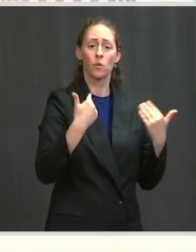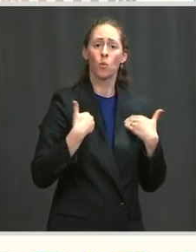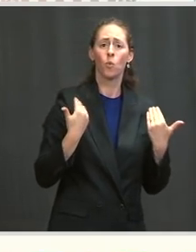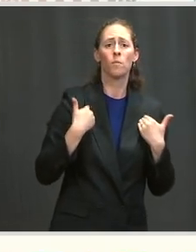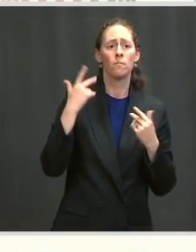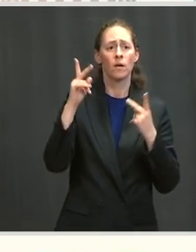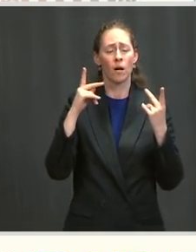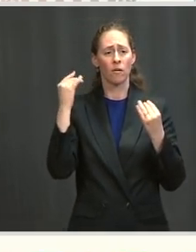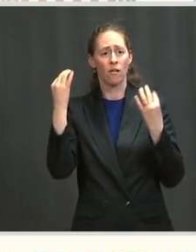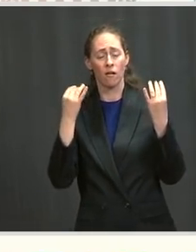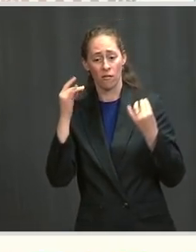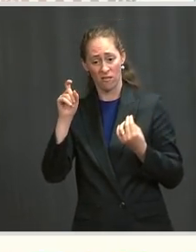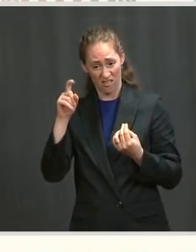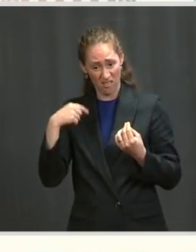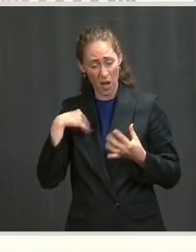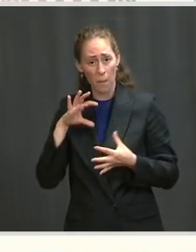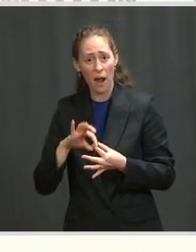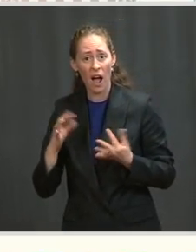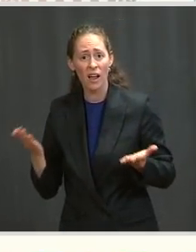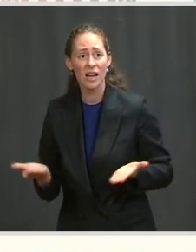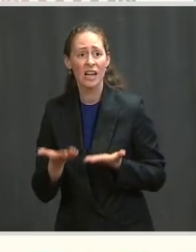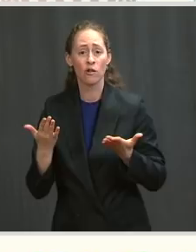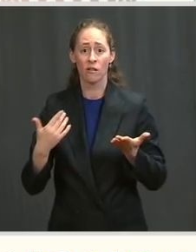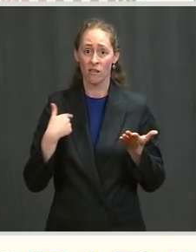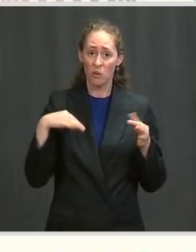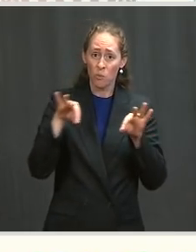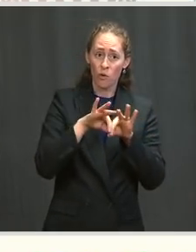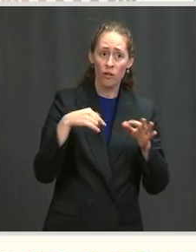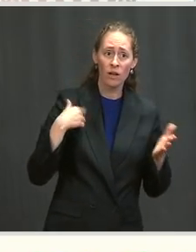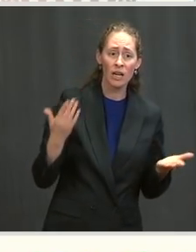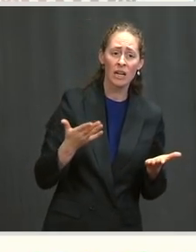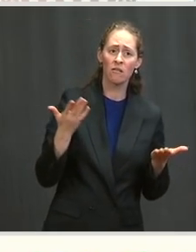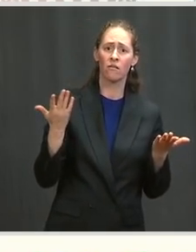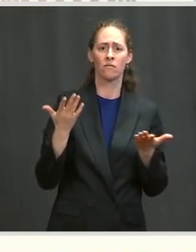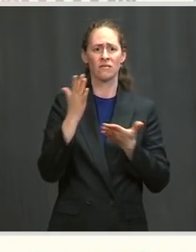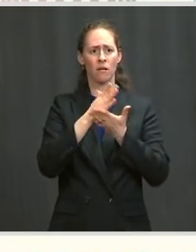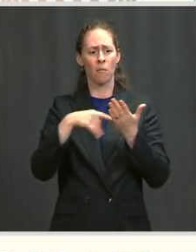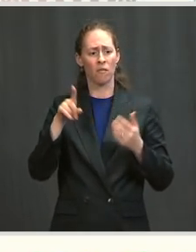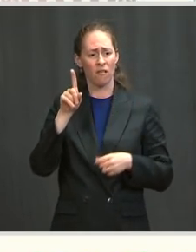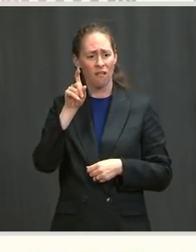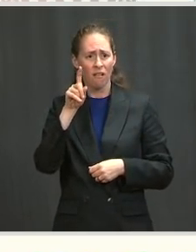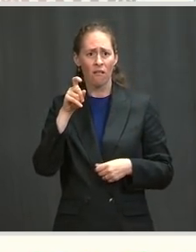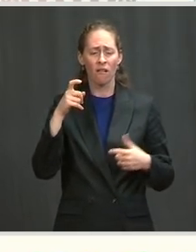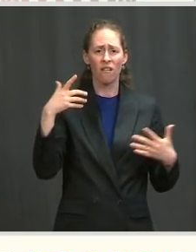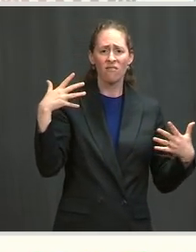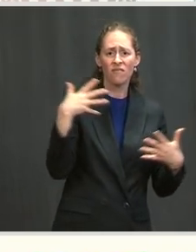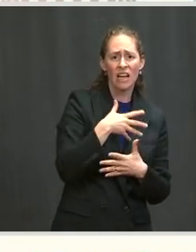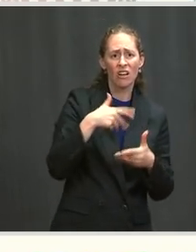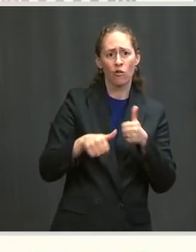and especially to those for whom doubt or fear or danger mean you still can't live fully as your true self know